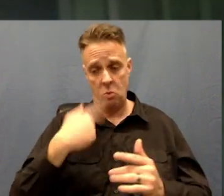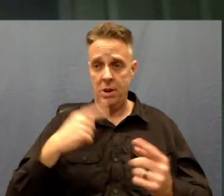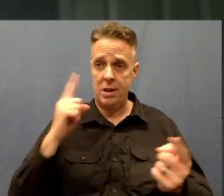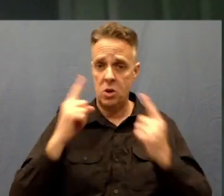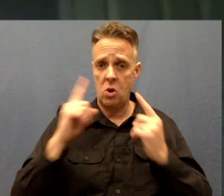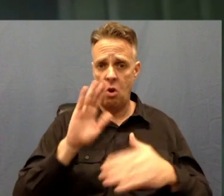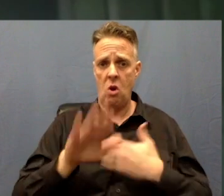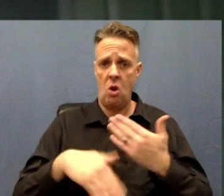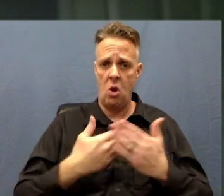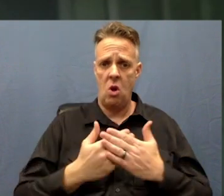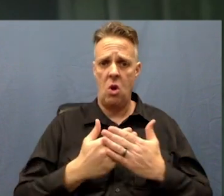STORY MUST BE LISTENED, AND WE